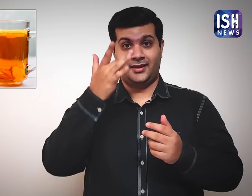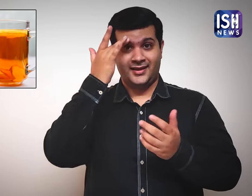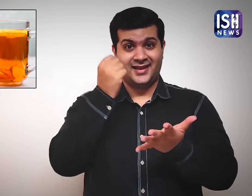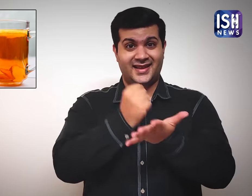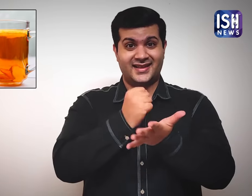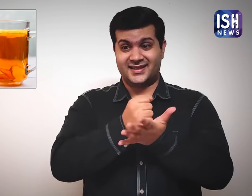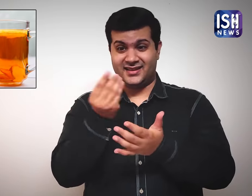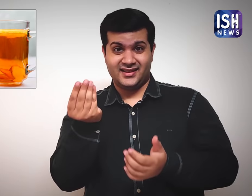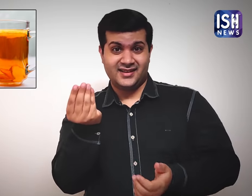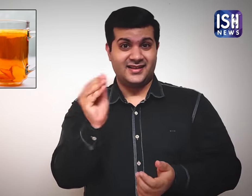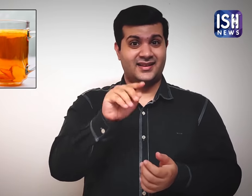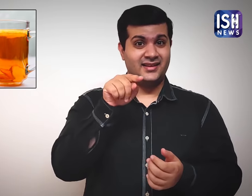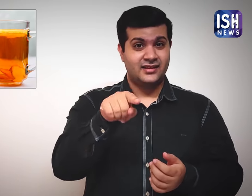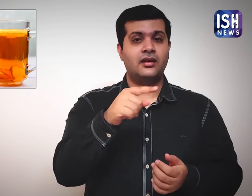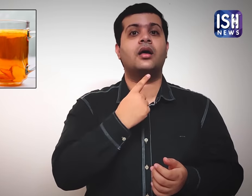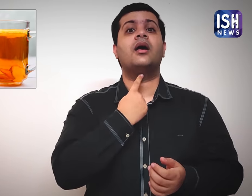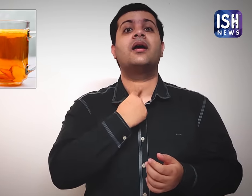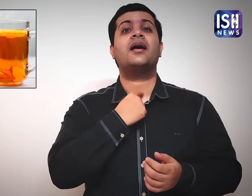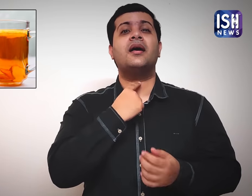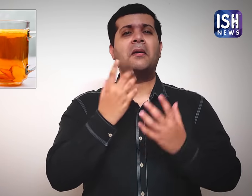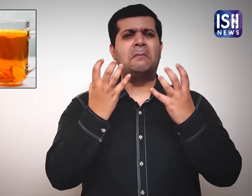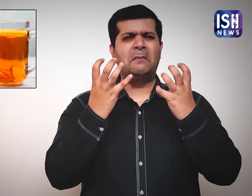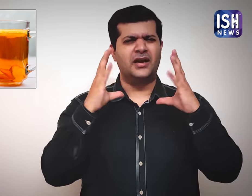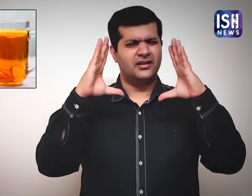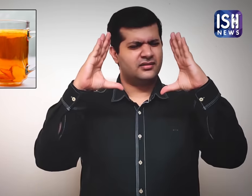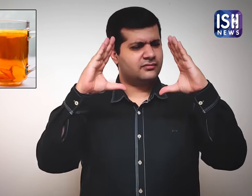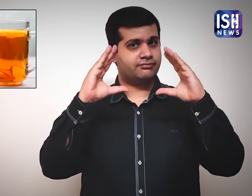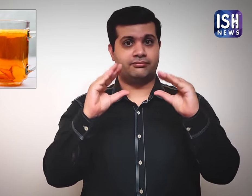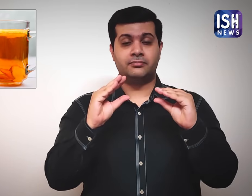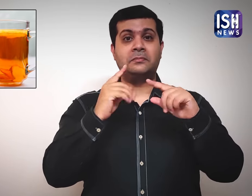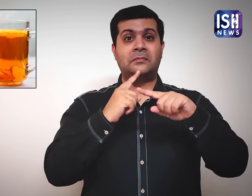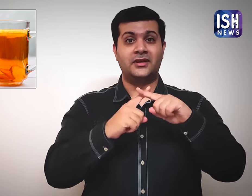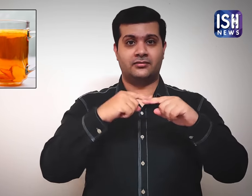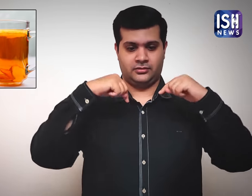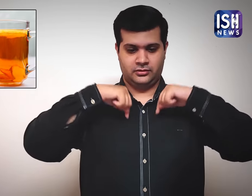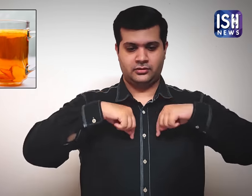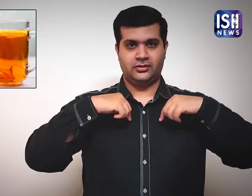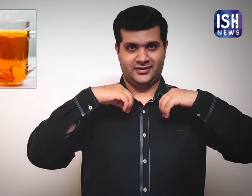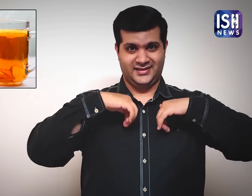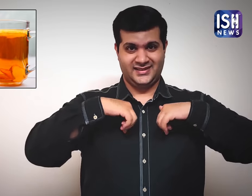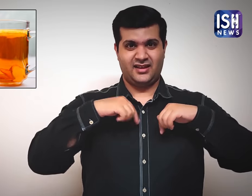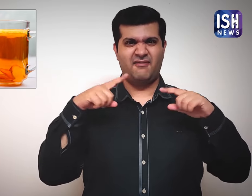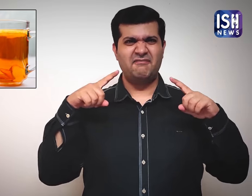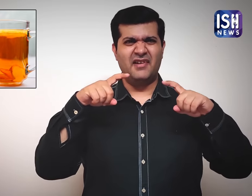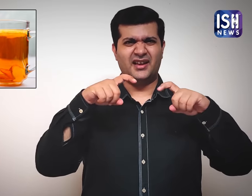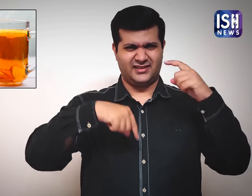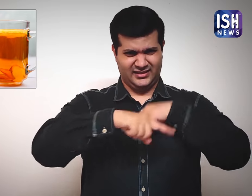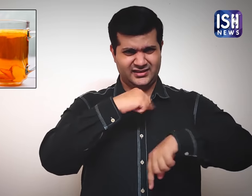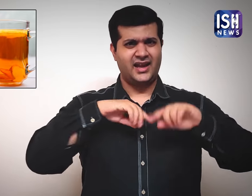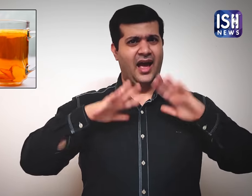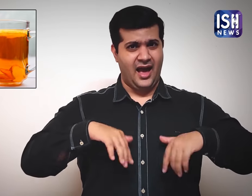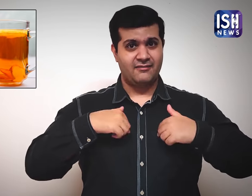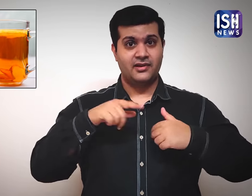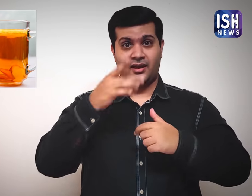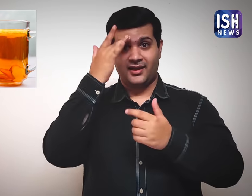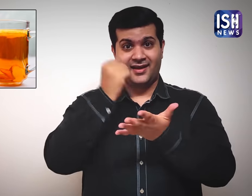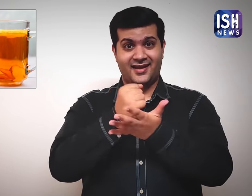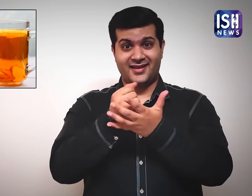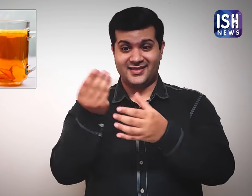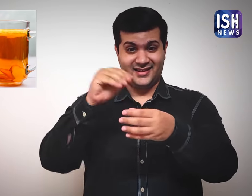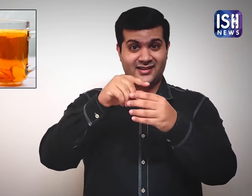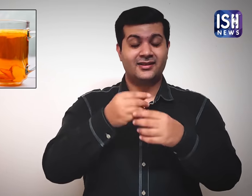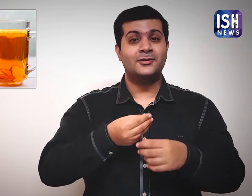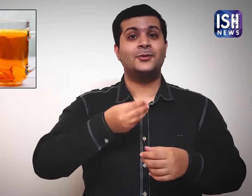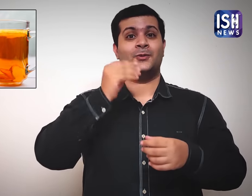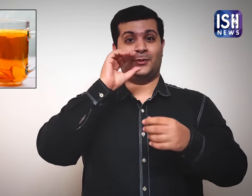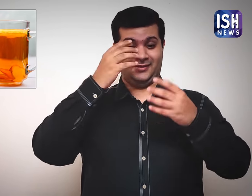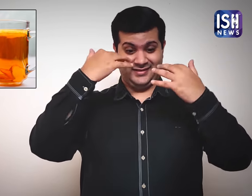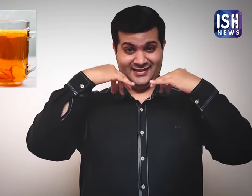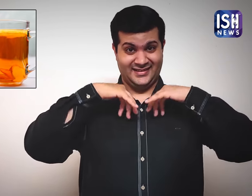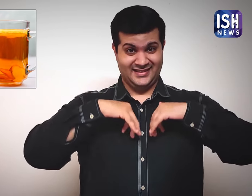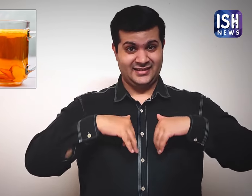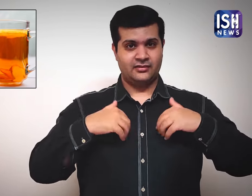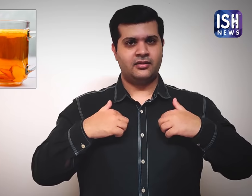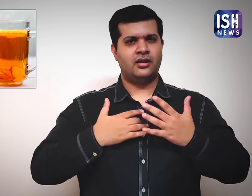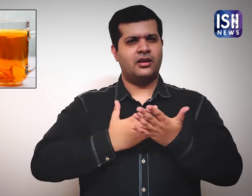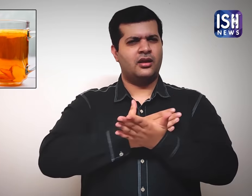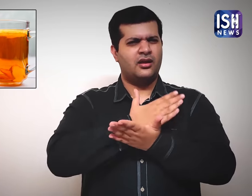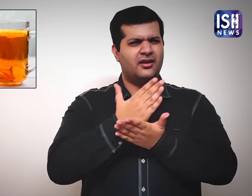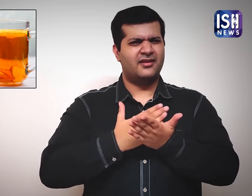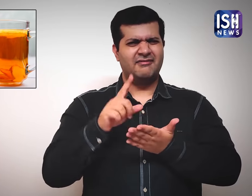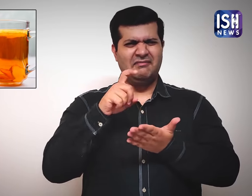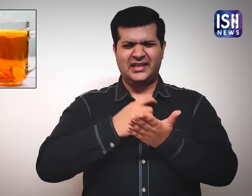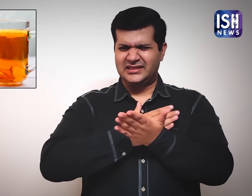Ginger helps to reduce throat pain and it also kill viruses in the body.